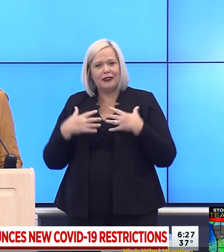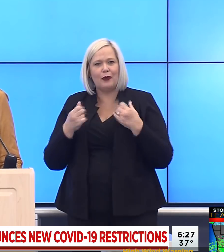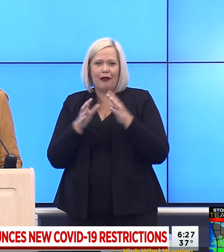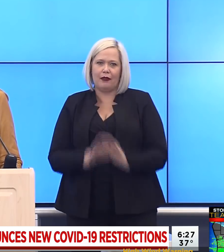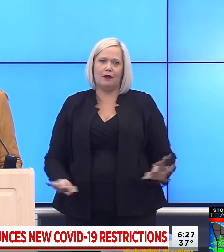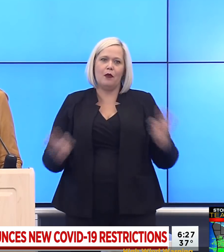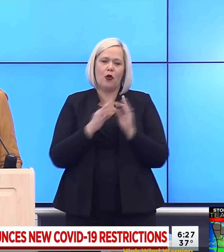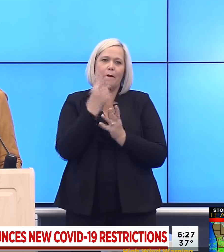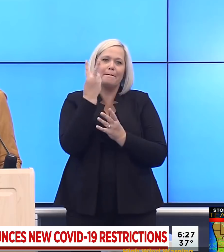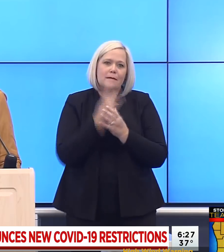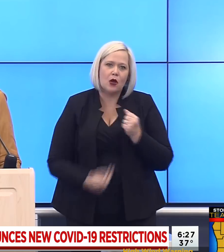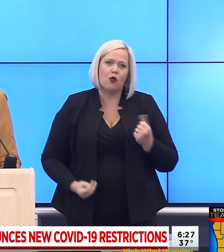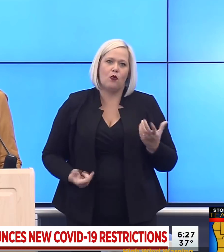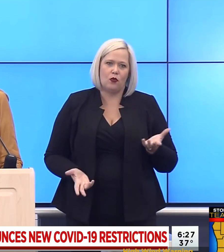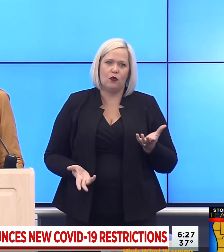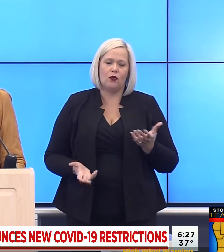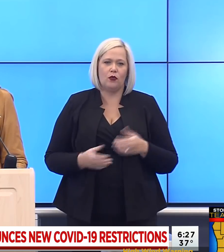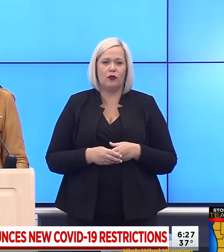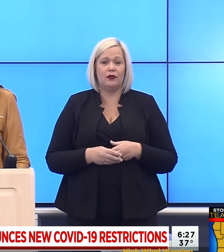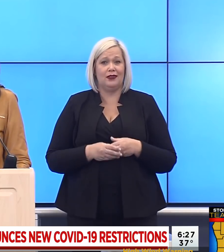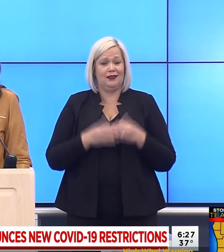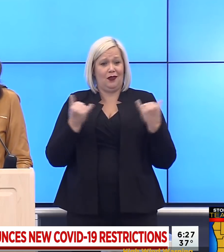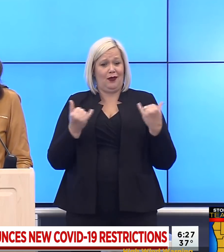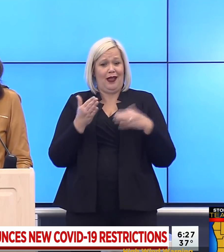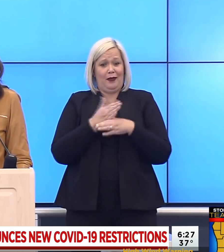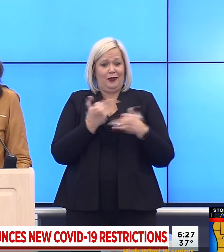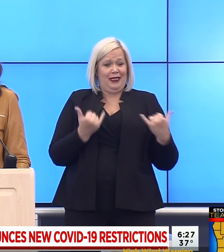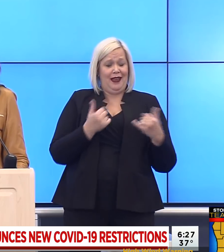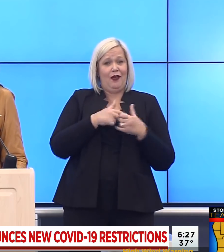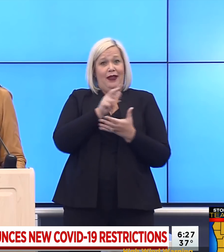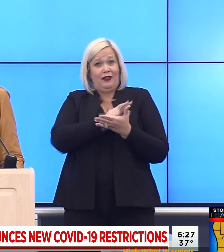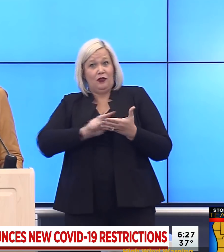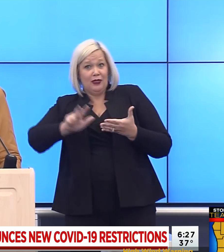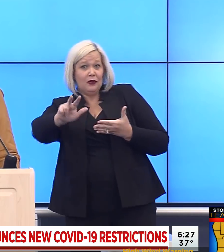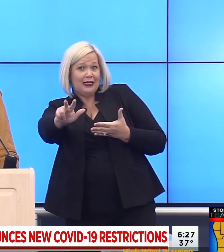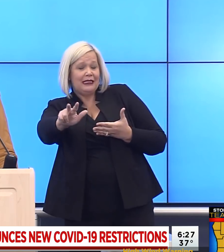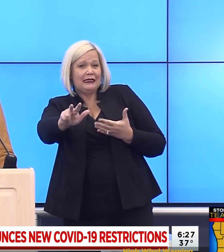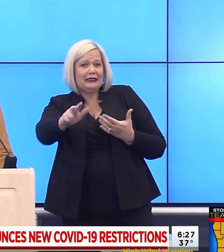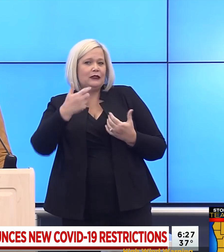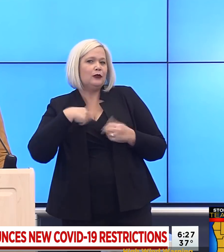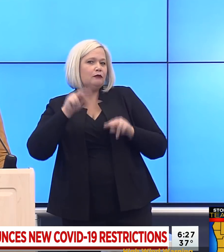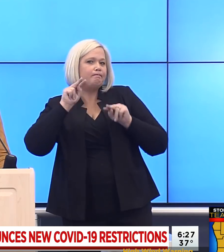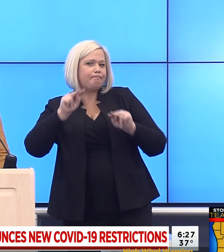LARGER SENSE. BUT IT IS ALSO ABOUT OUR INDIVIDUAL HEALTH. SO 3 WEEKS FROM NOW OR, YOU